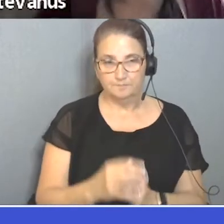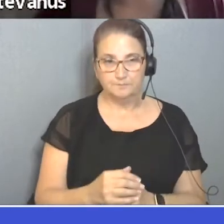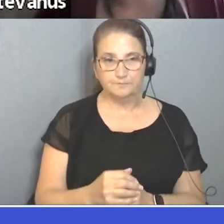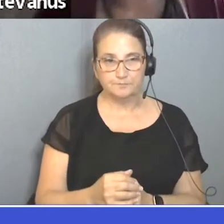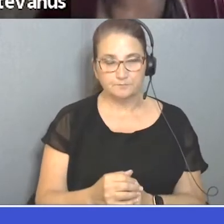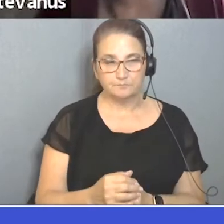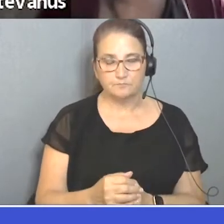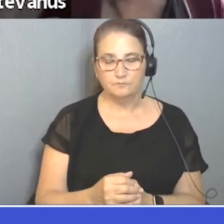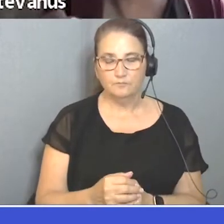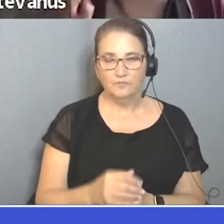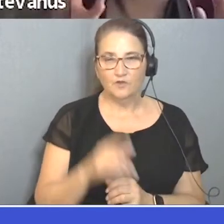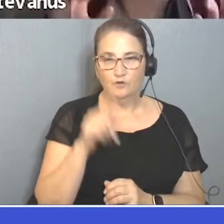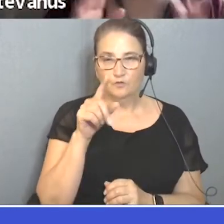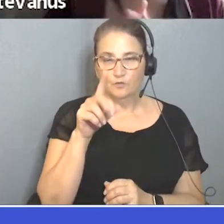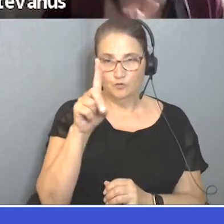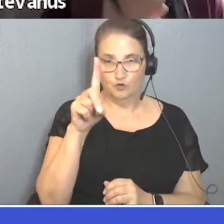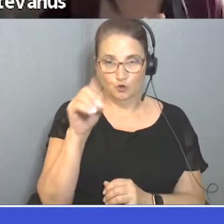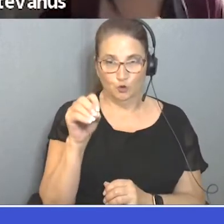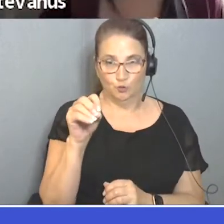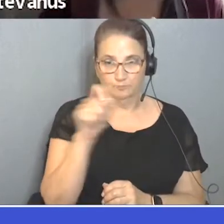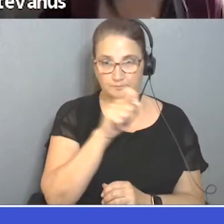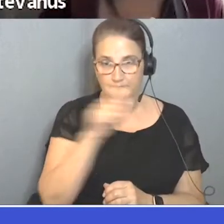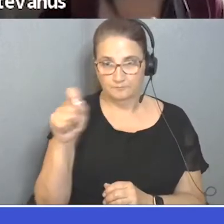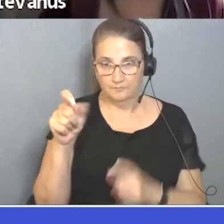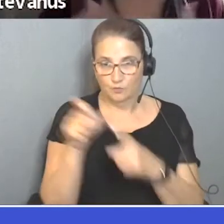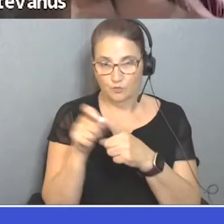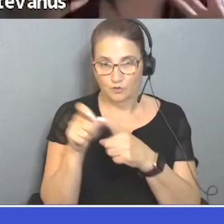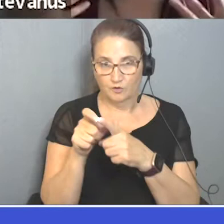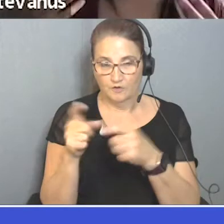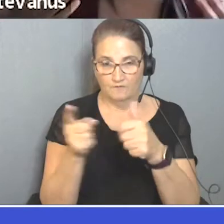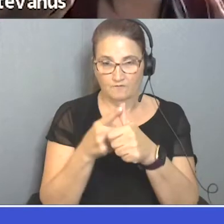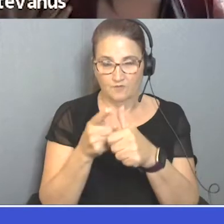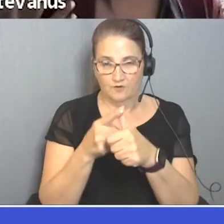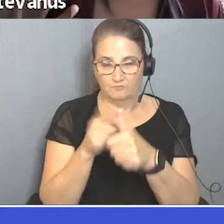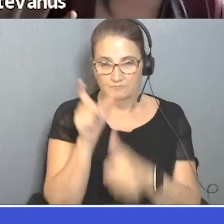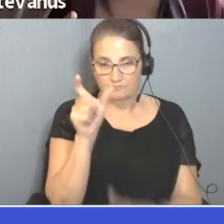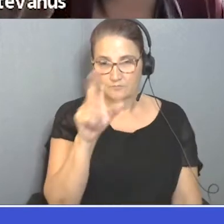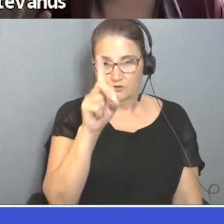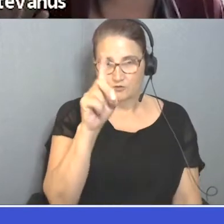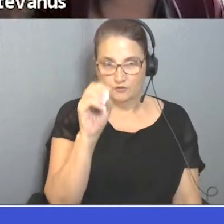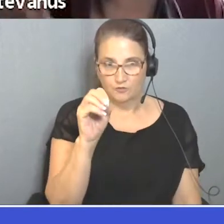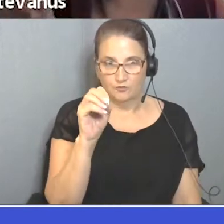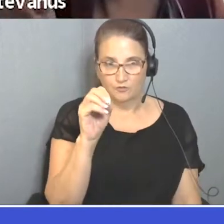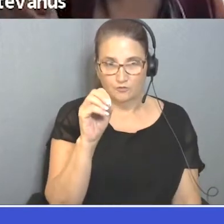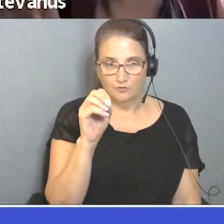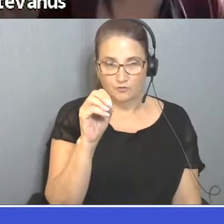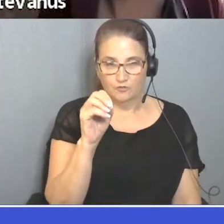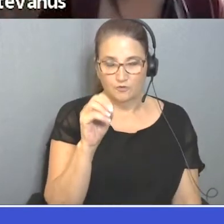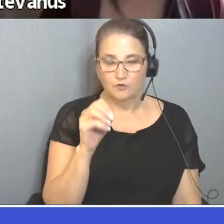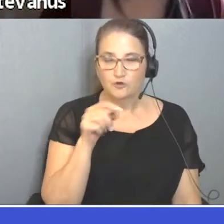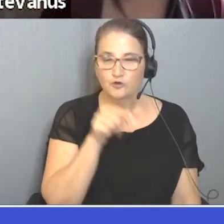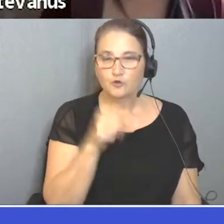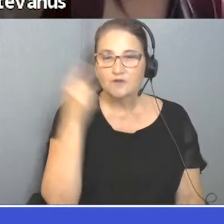one, write the word "do" so for the first part of the empathy map, we're going to consider what your stakeholder is